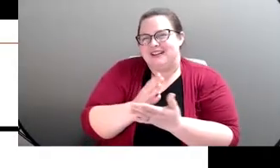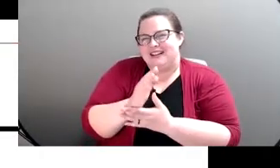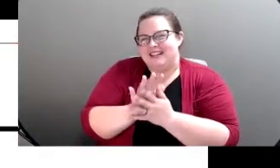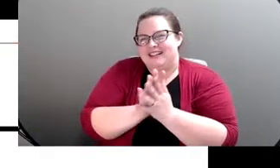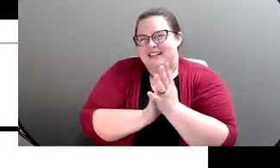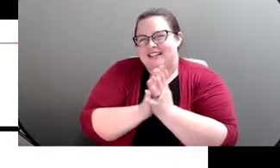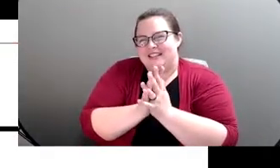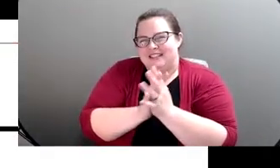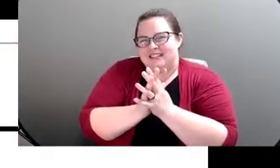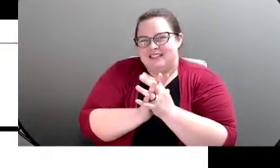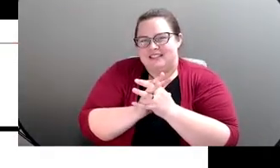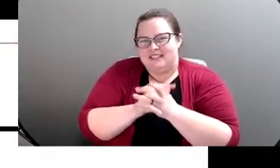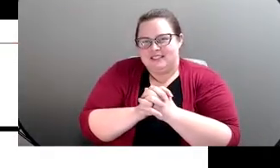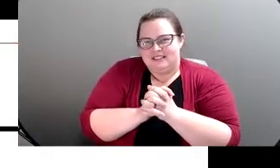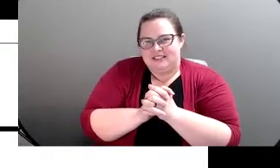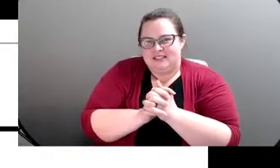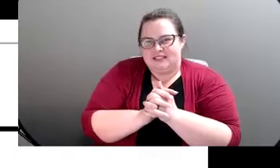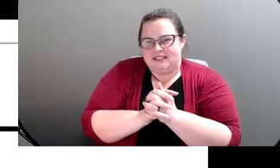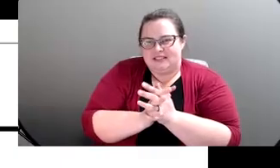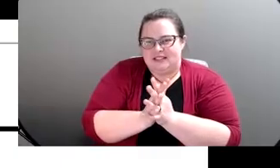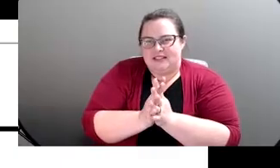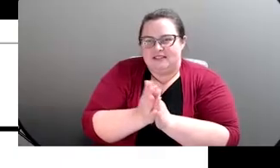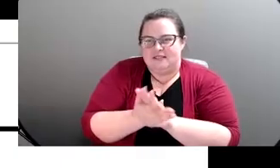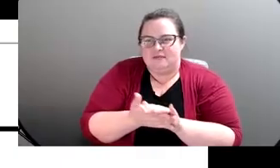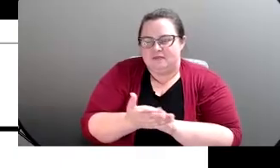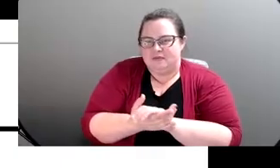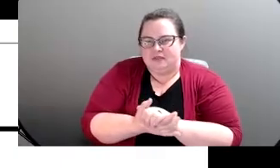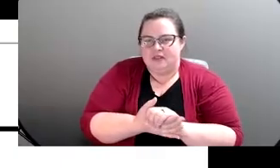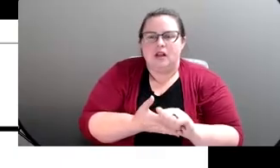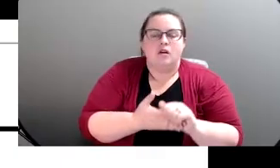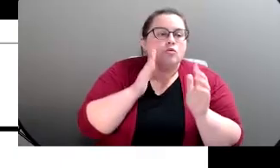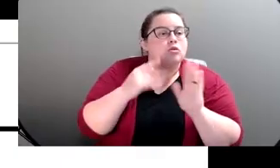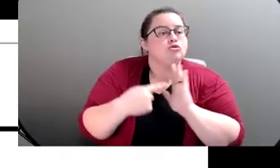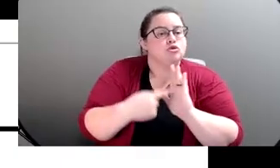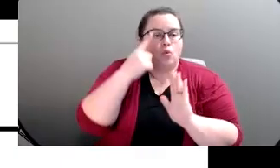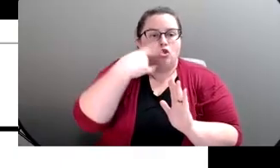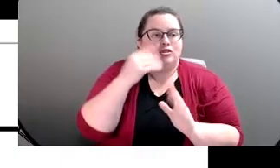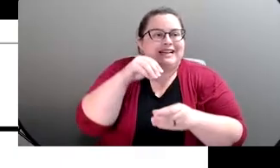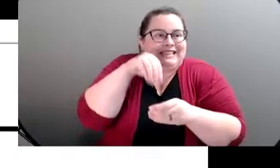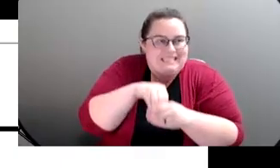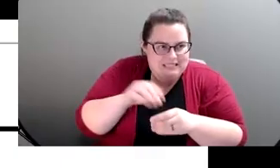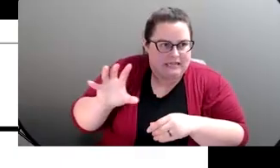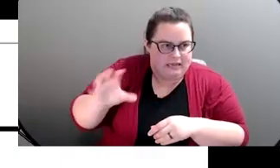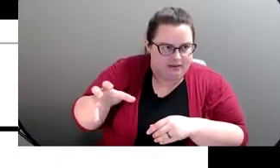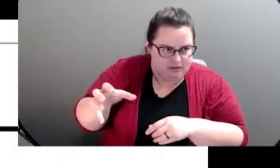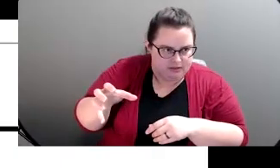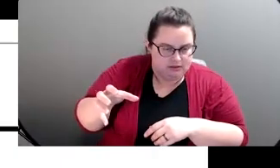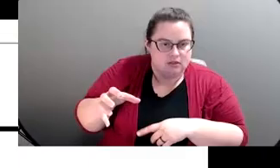So how do we show this in Canvas? There's, as Sally mentioned as well too.